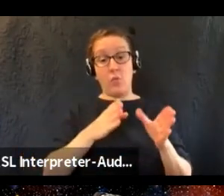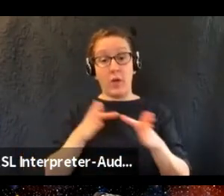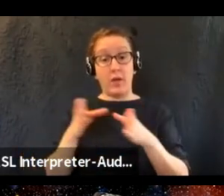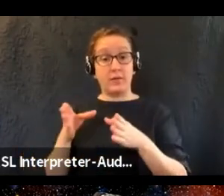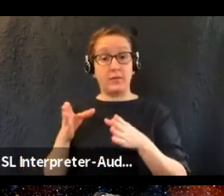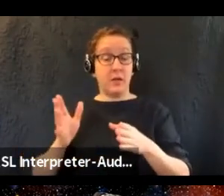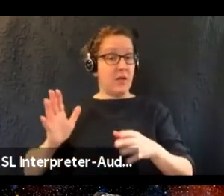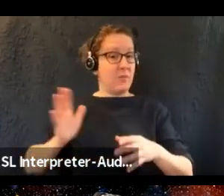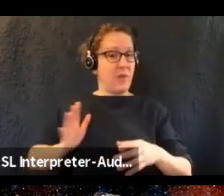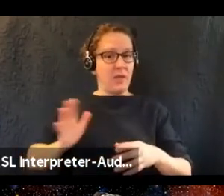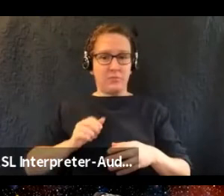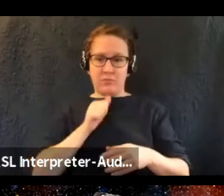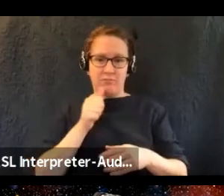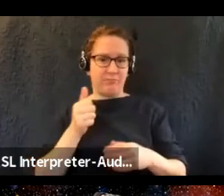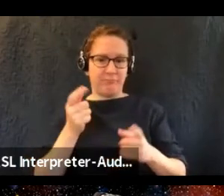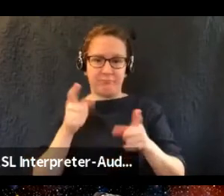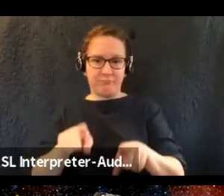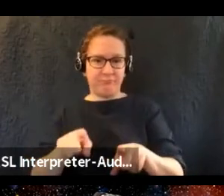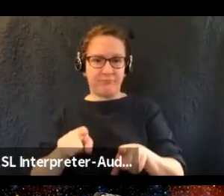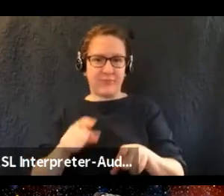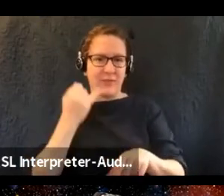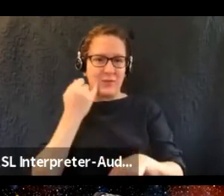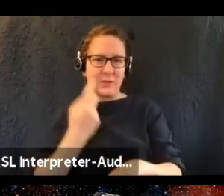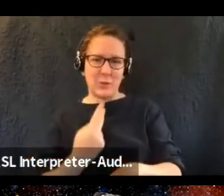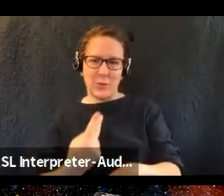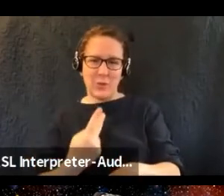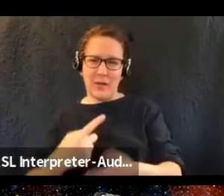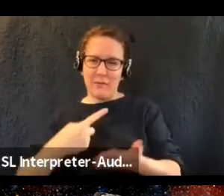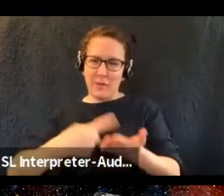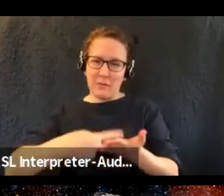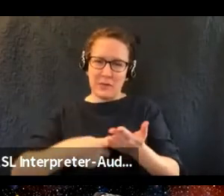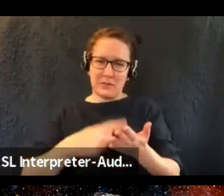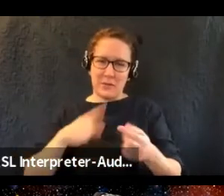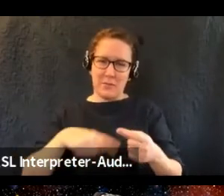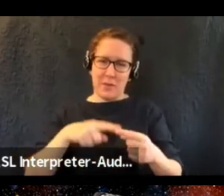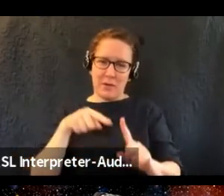have if it were just you or I having a conversation about it.